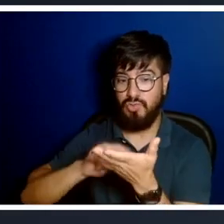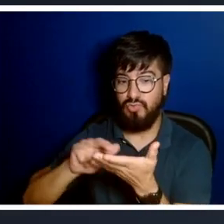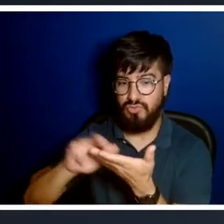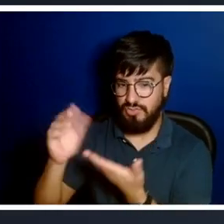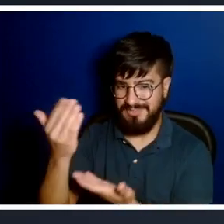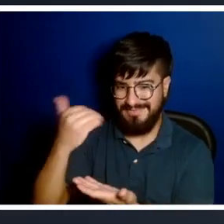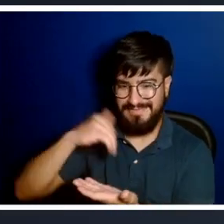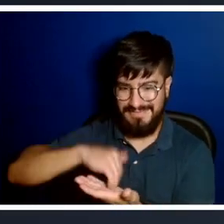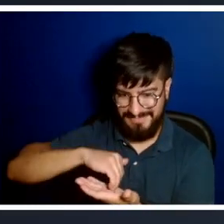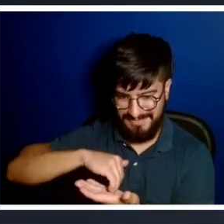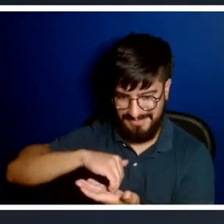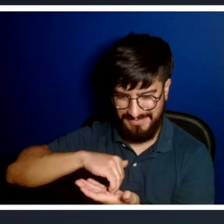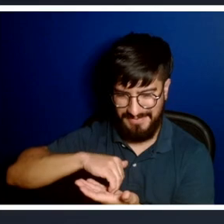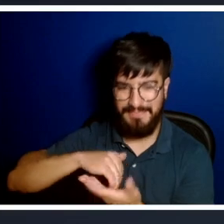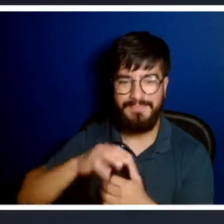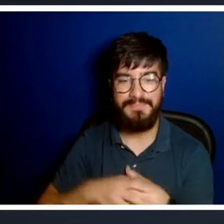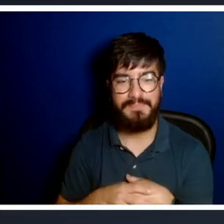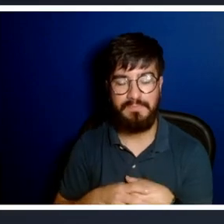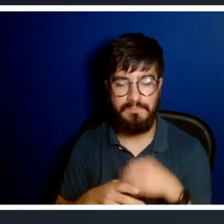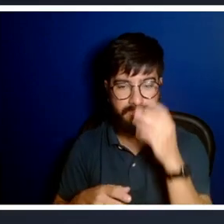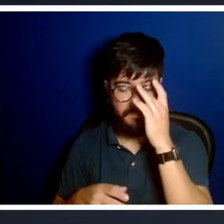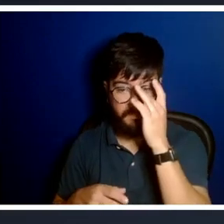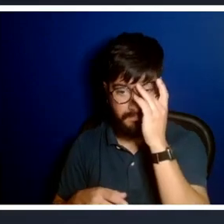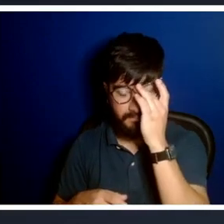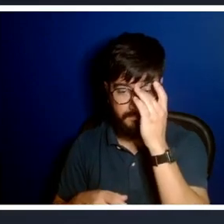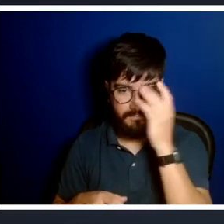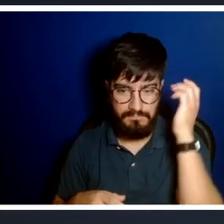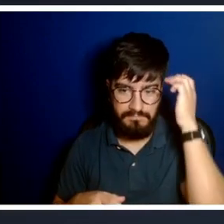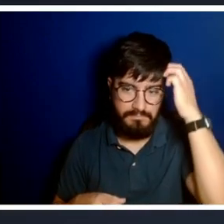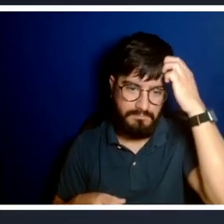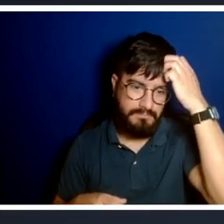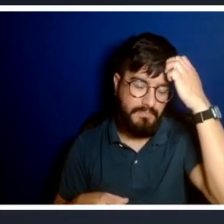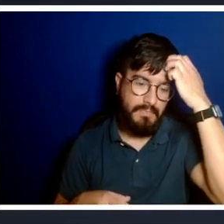please. And, you know, so, obviously, you know, the focus on environment and climate